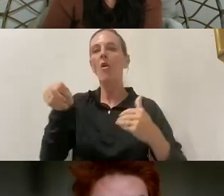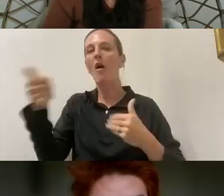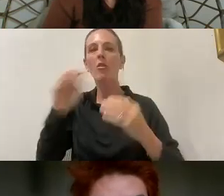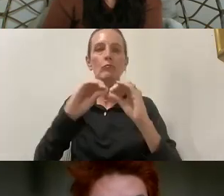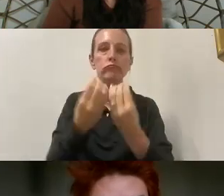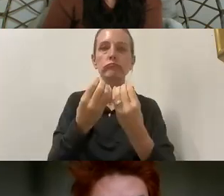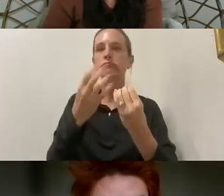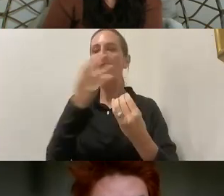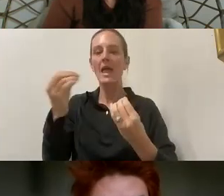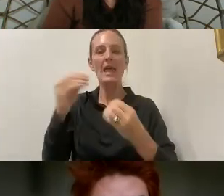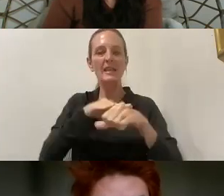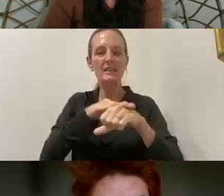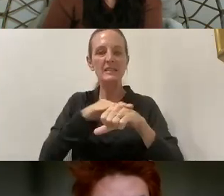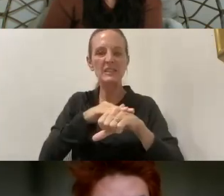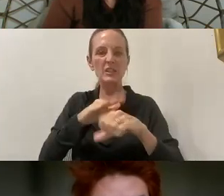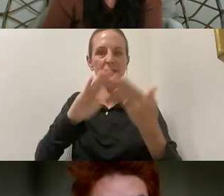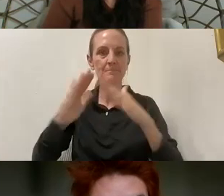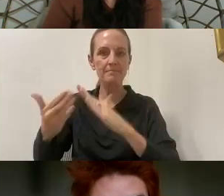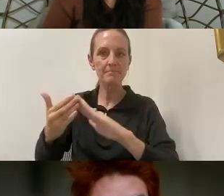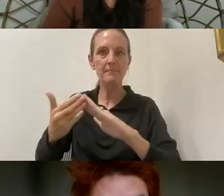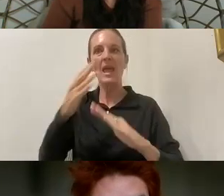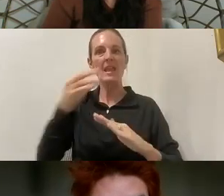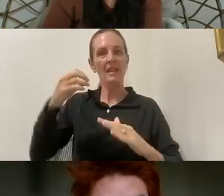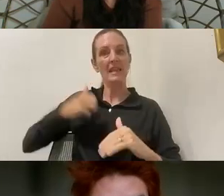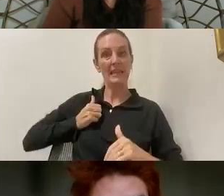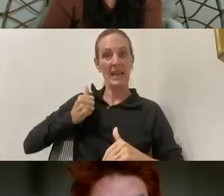We work to improve youth and community understanding of gender and human rights and to build the